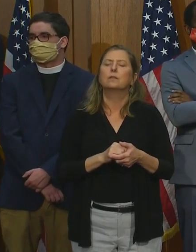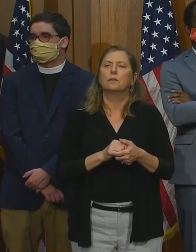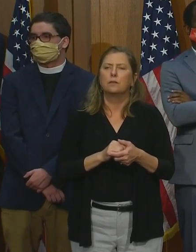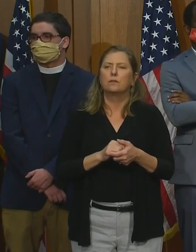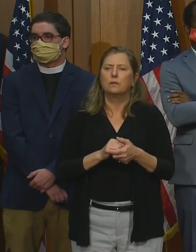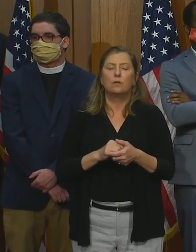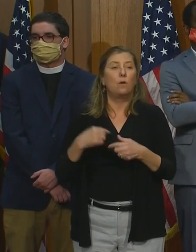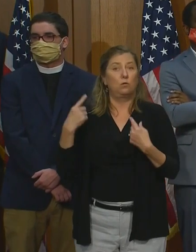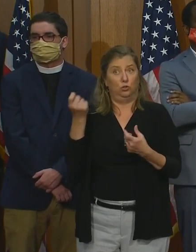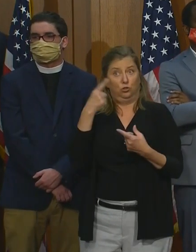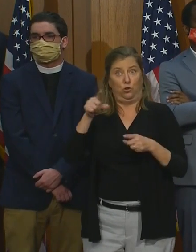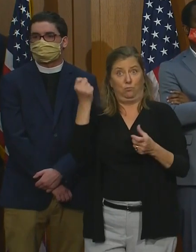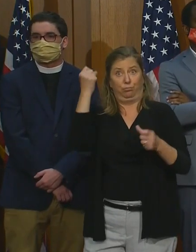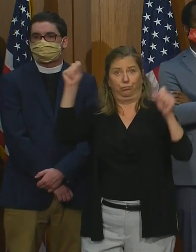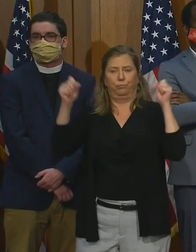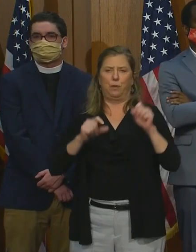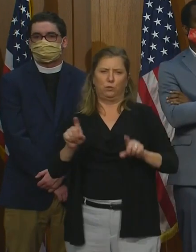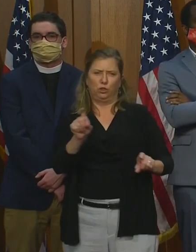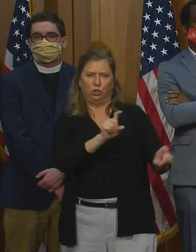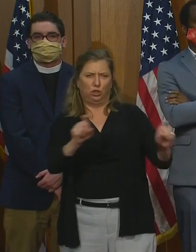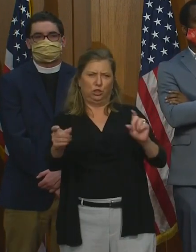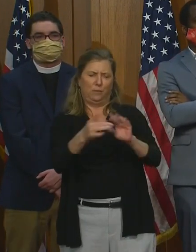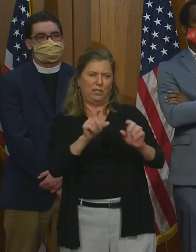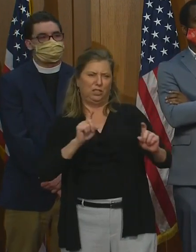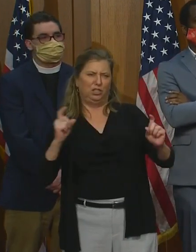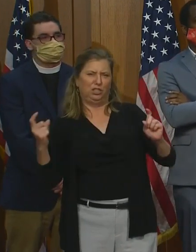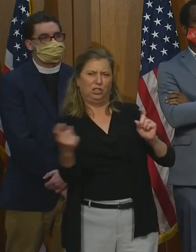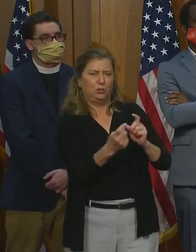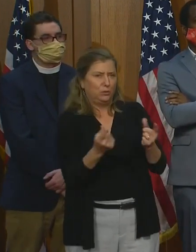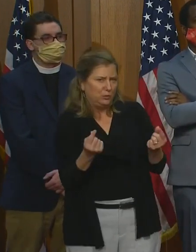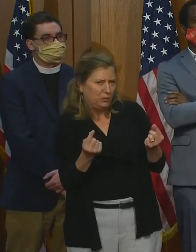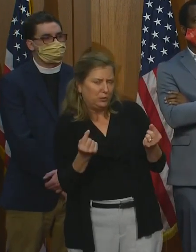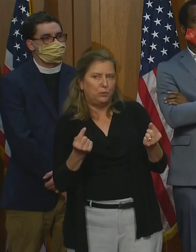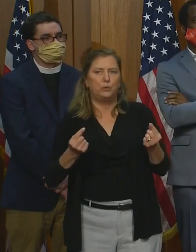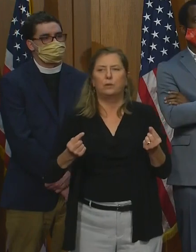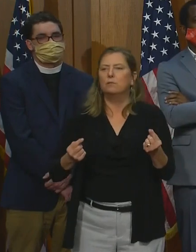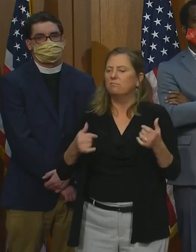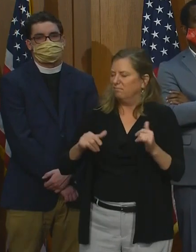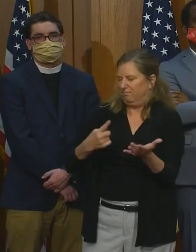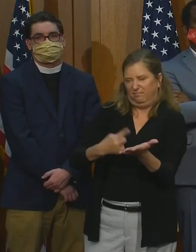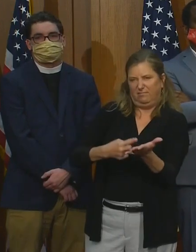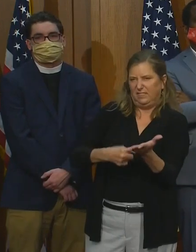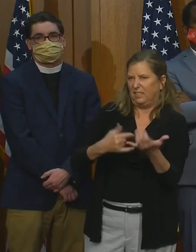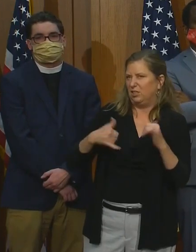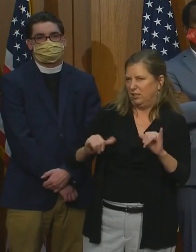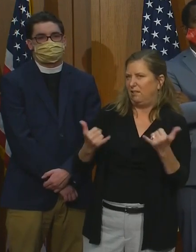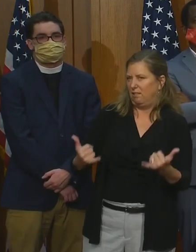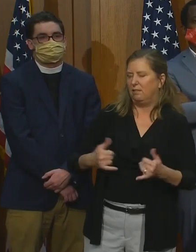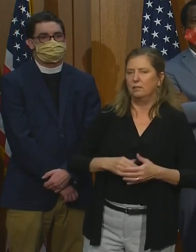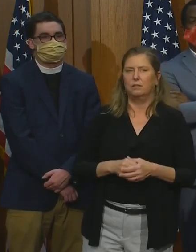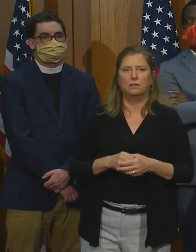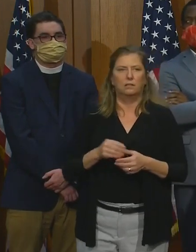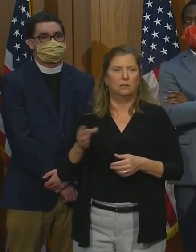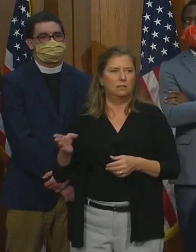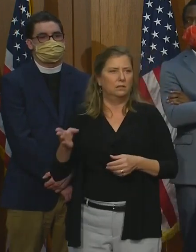PART OF YOUR QUESTION. WE CAN BE DONE SOME OF THE MESSAGES THAT. YOU GET ON WITH THE BLACK LIVES MATTER AND HAVE. WE WILL